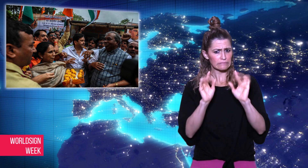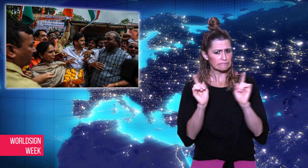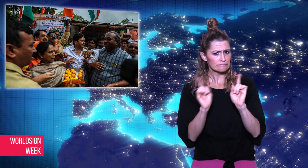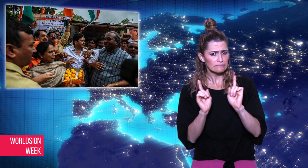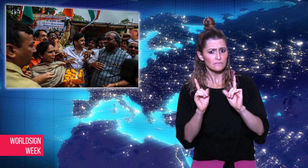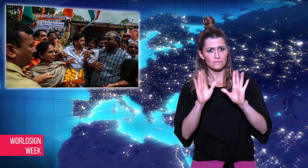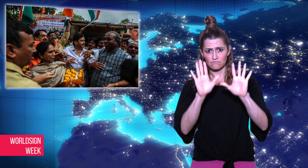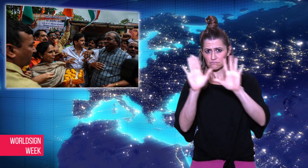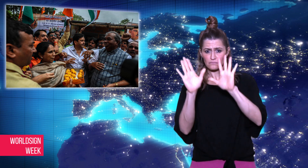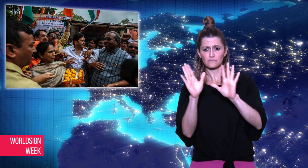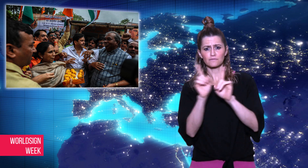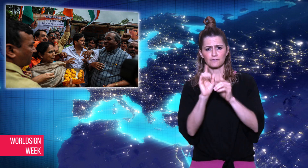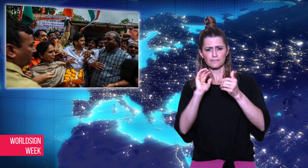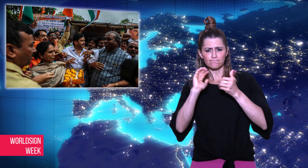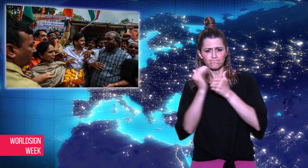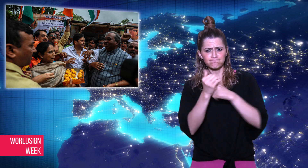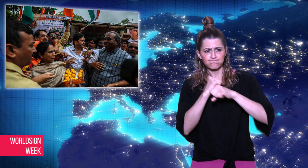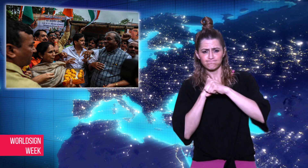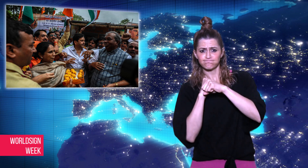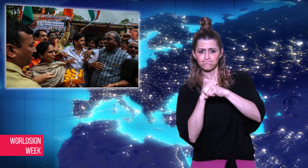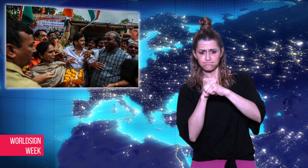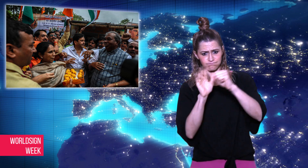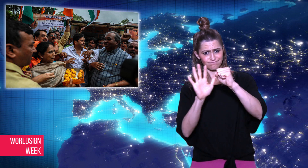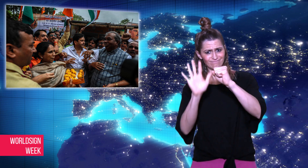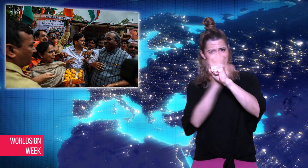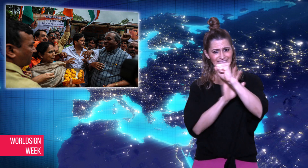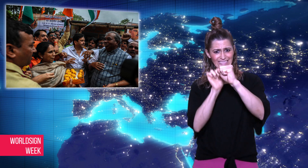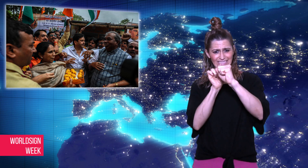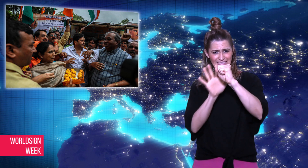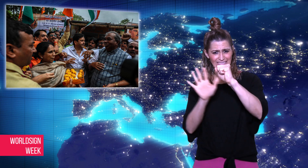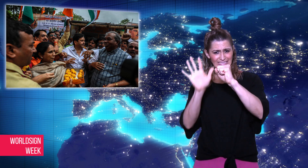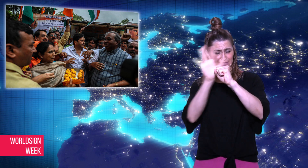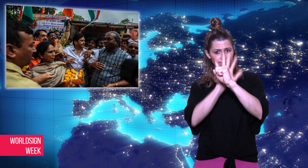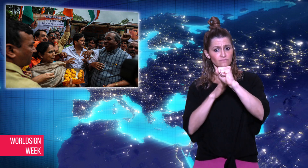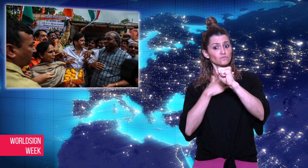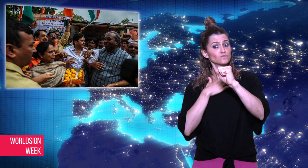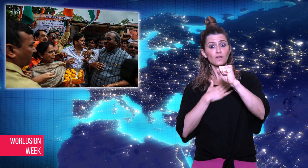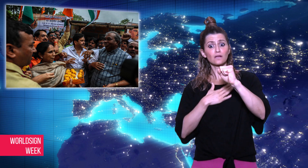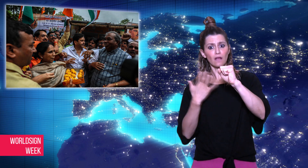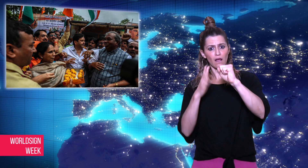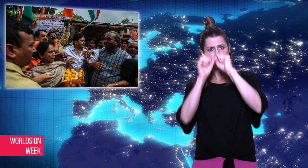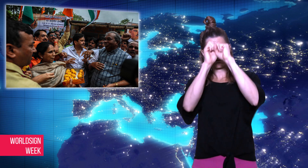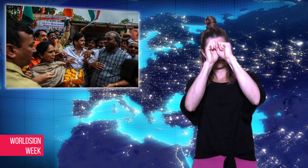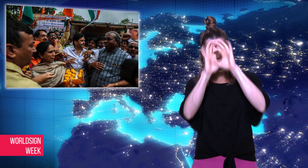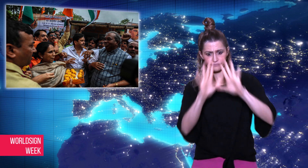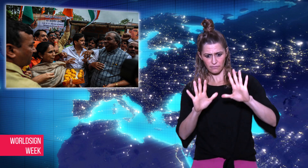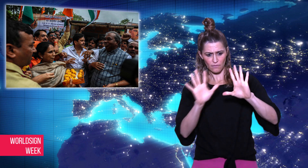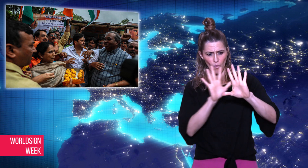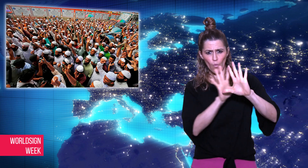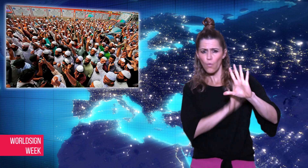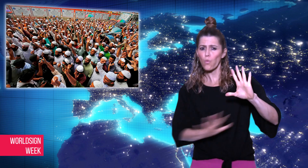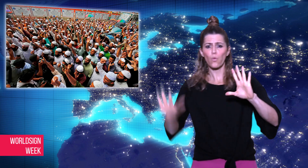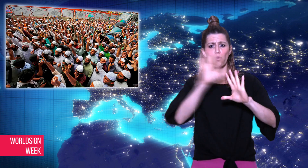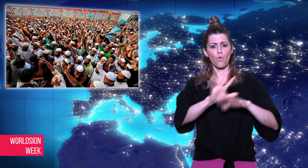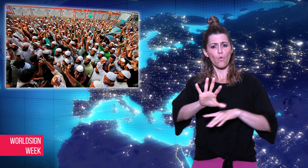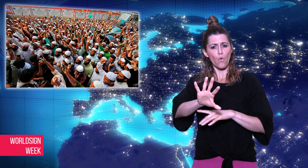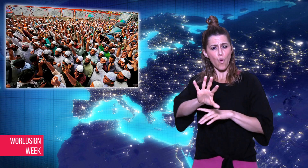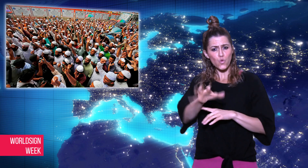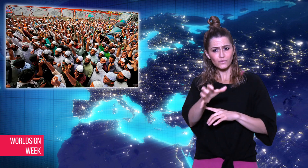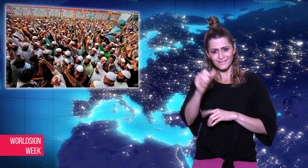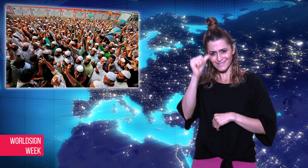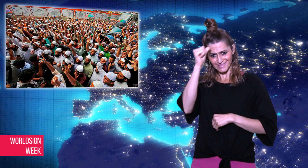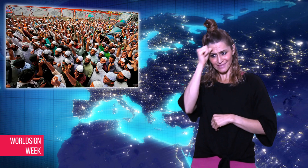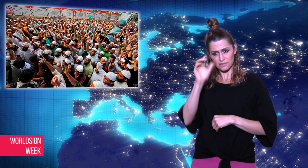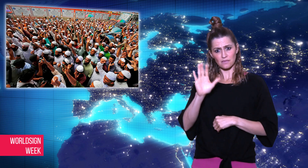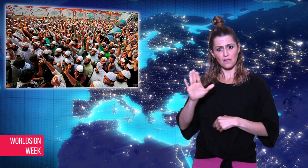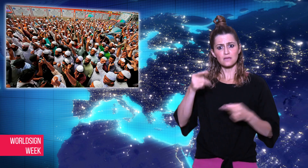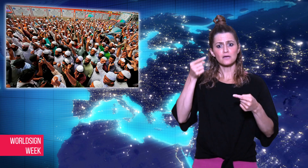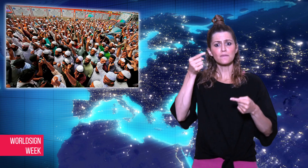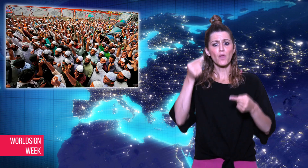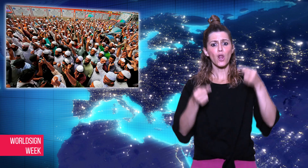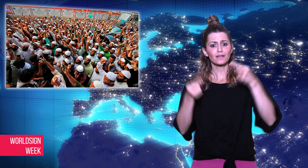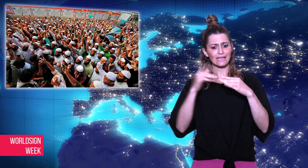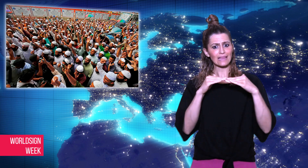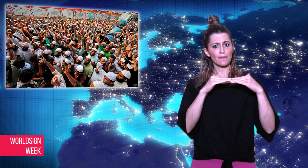security in the Kashmir region to protect India’s